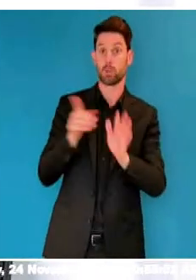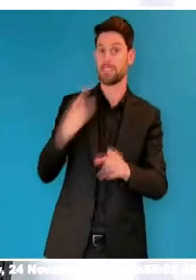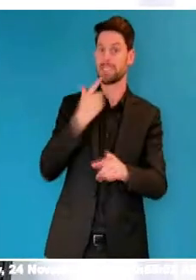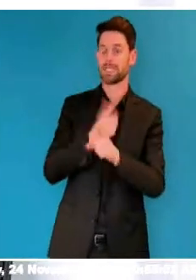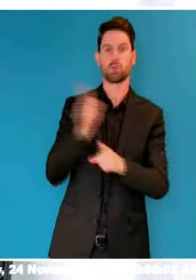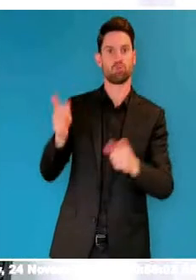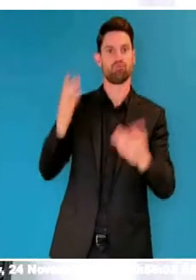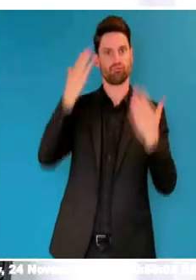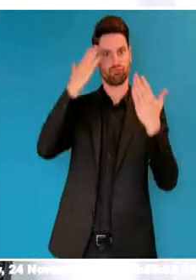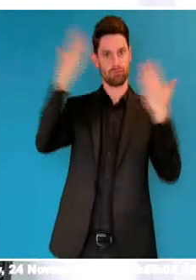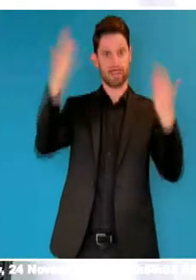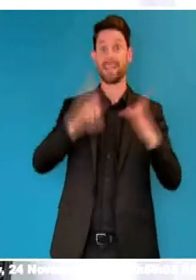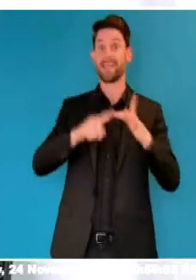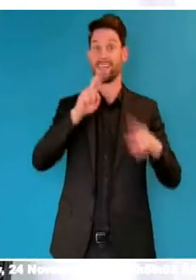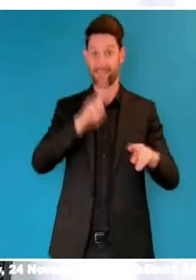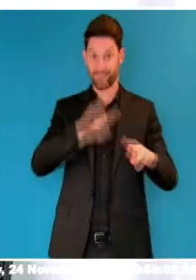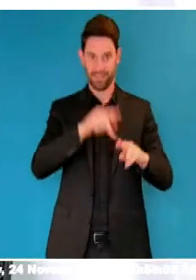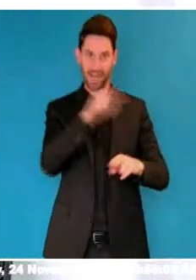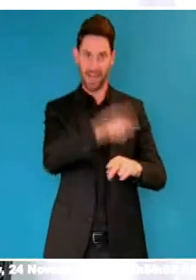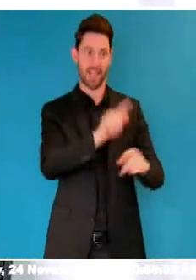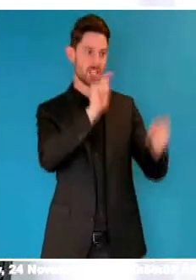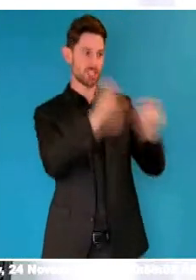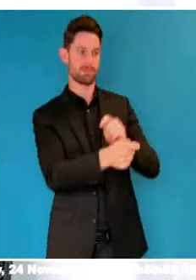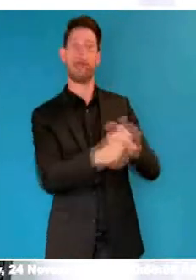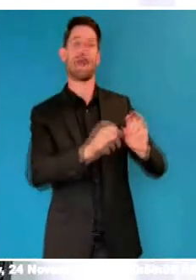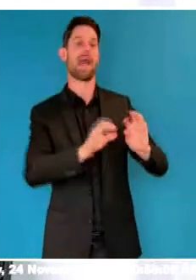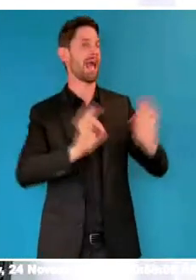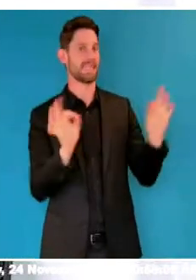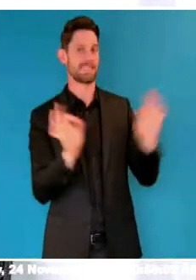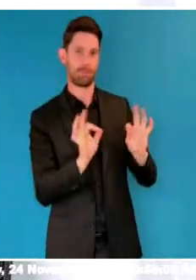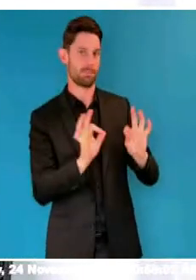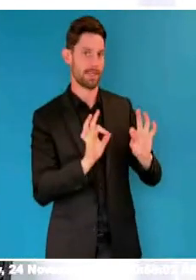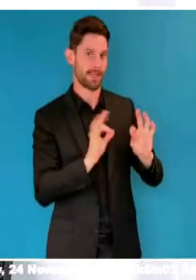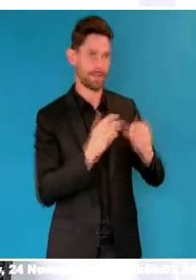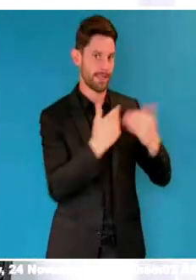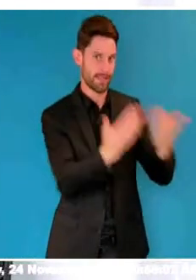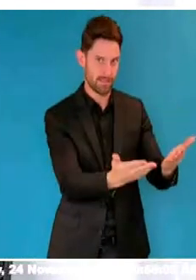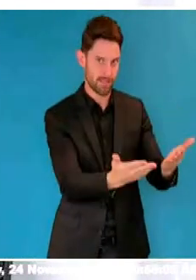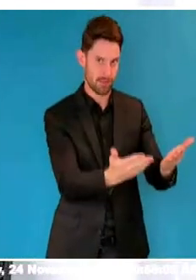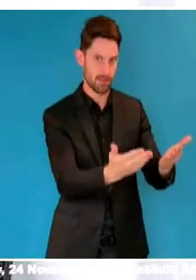occasion when any adjustment hasn't been provided and each of these examples you've